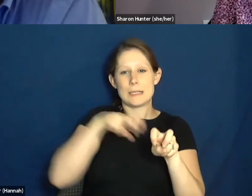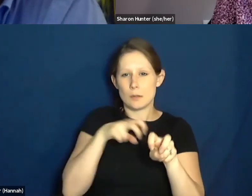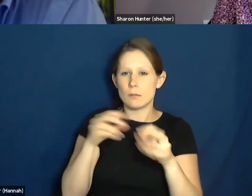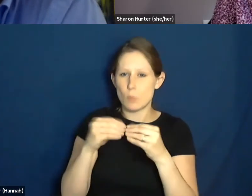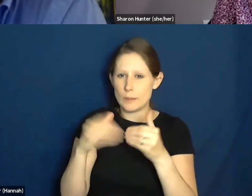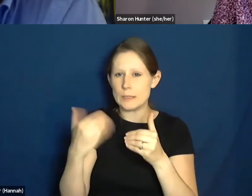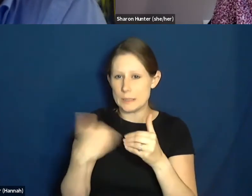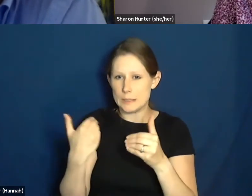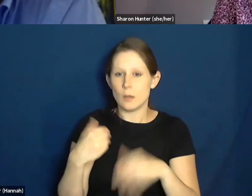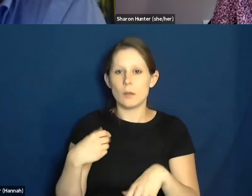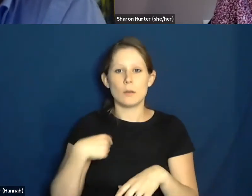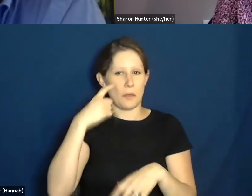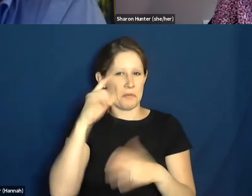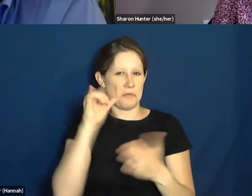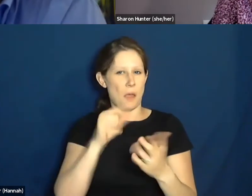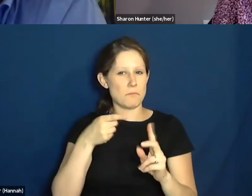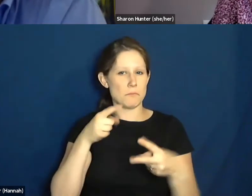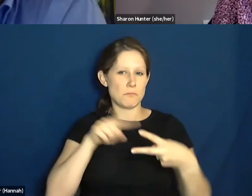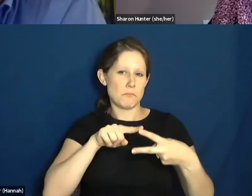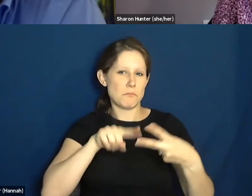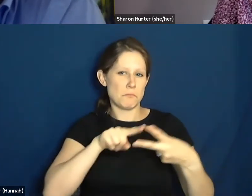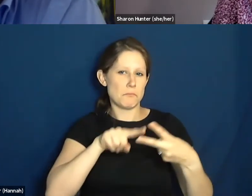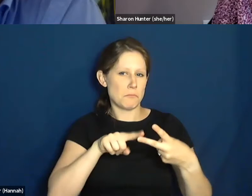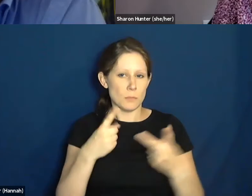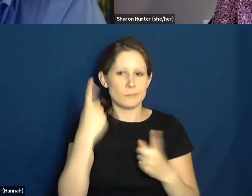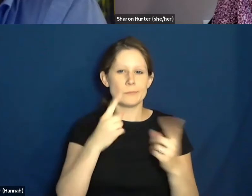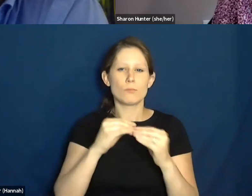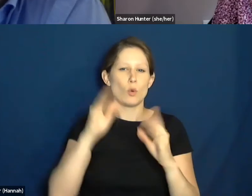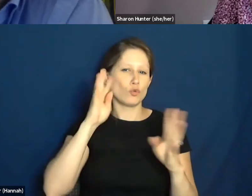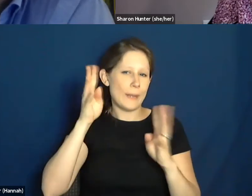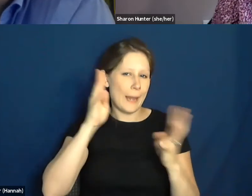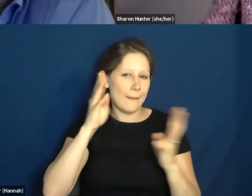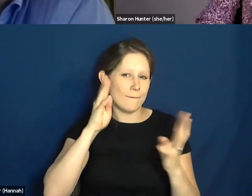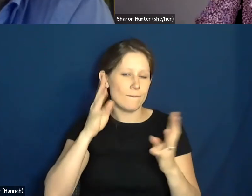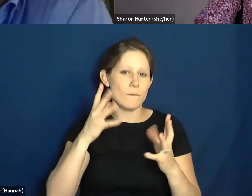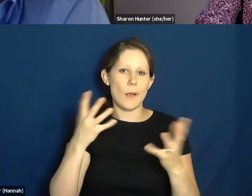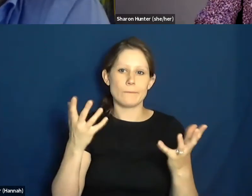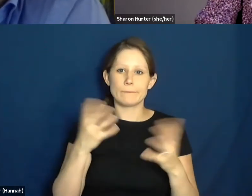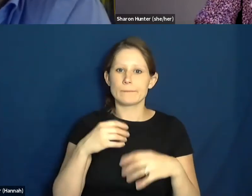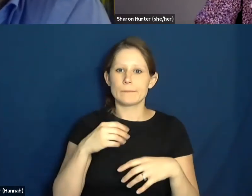are the things they should be thinking about, being creative, in a non-traditional venue.